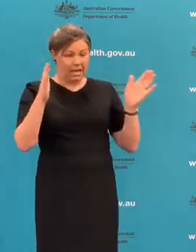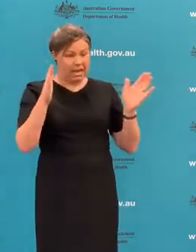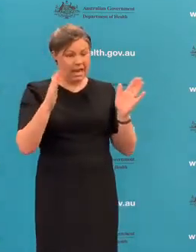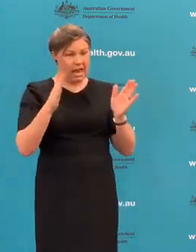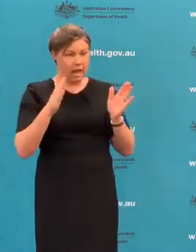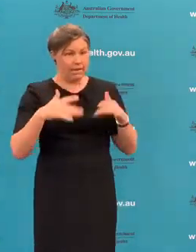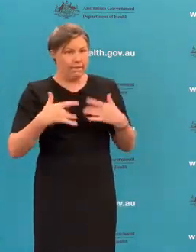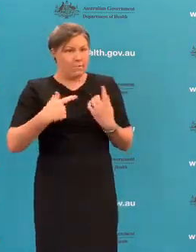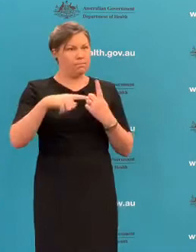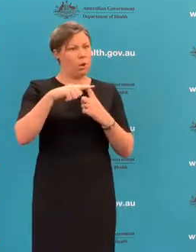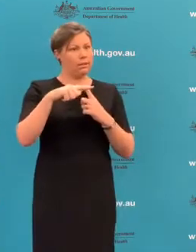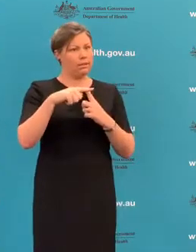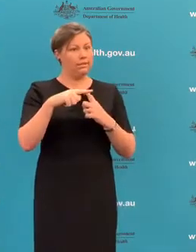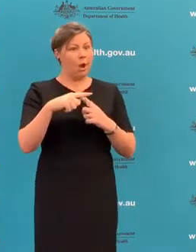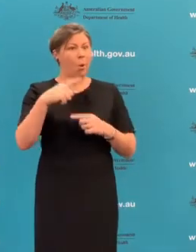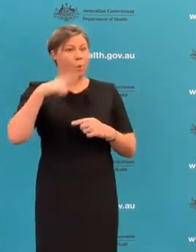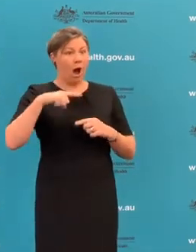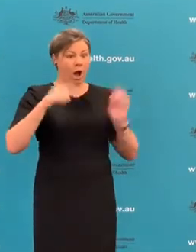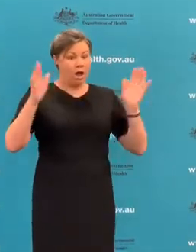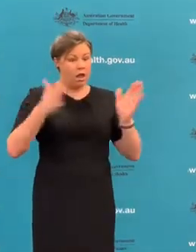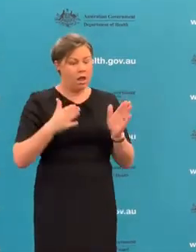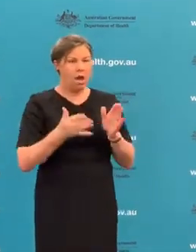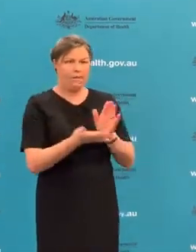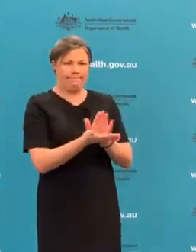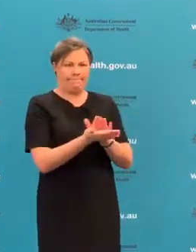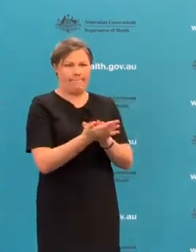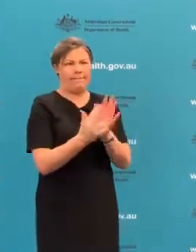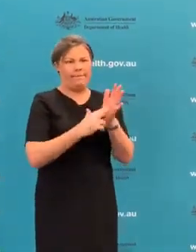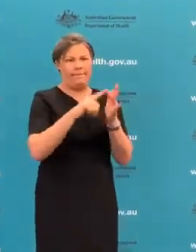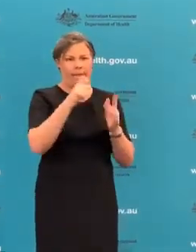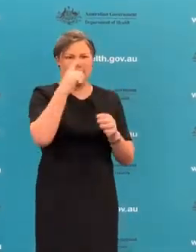and a huge credit to the people of the state. We all recognise though that there